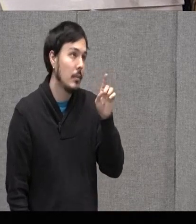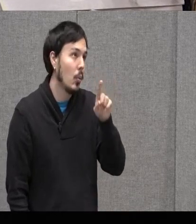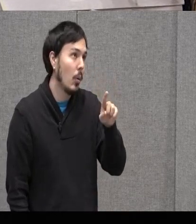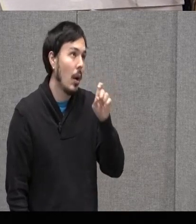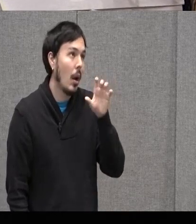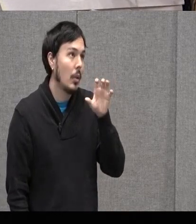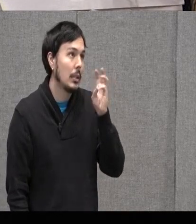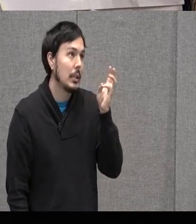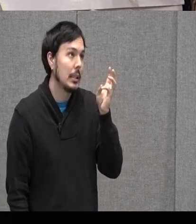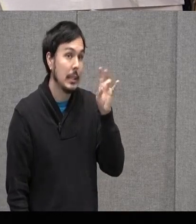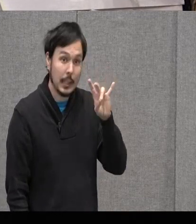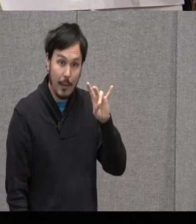157, exactly.